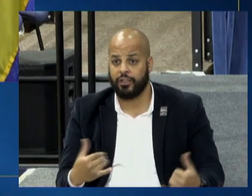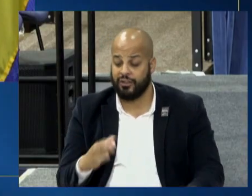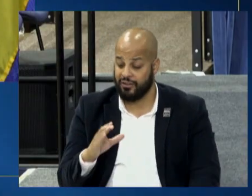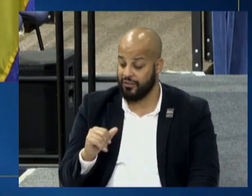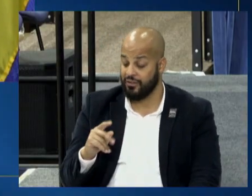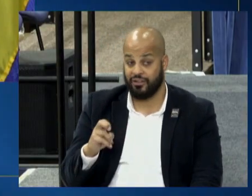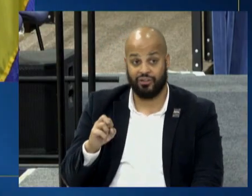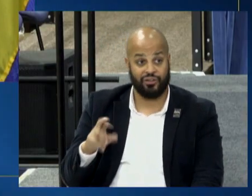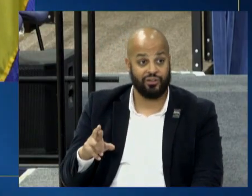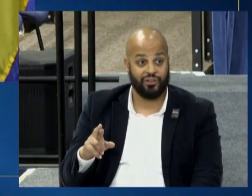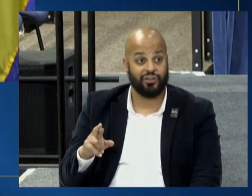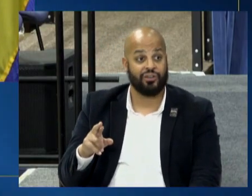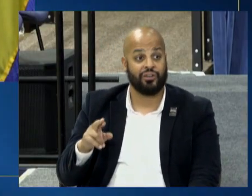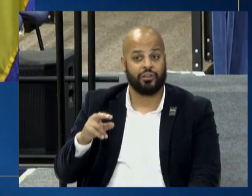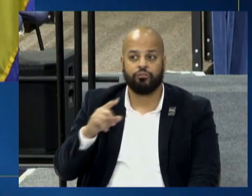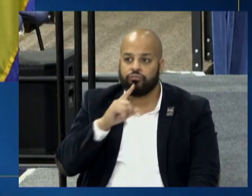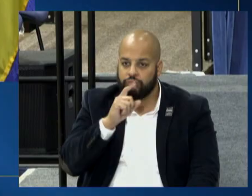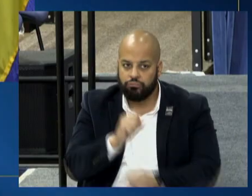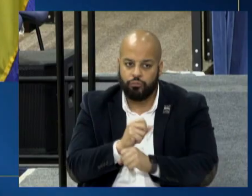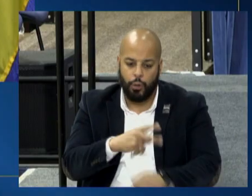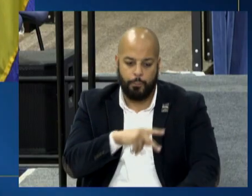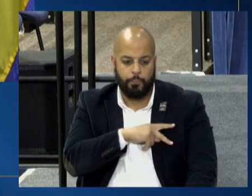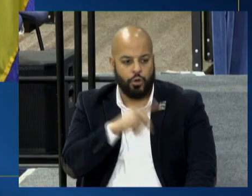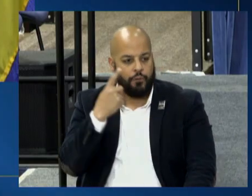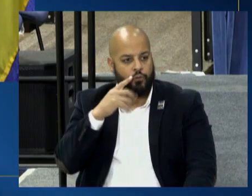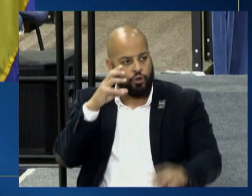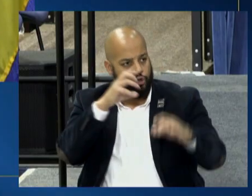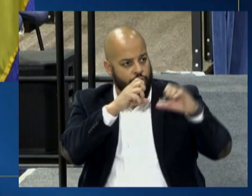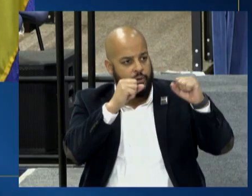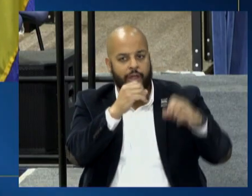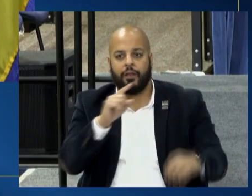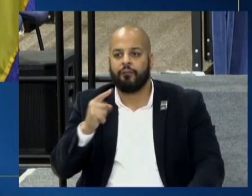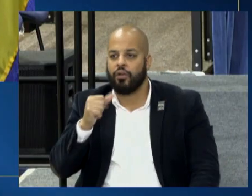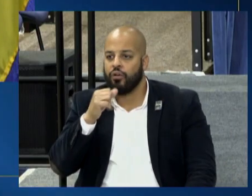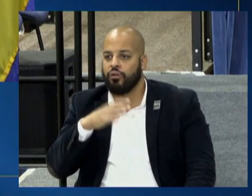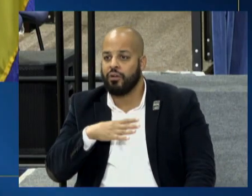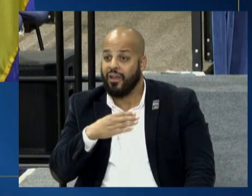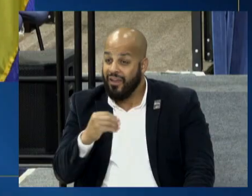to the president and the First Lady just as cancer is personal to so many of us.